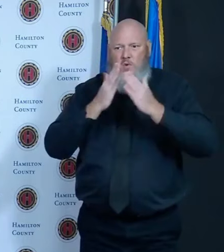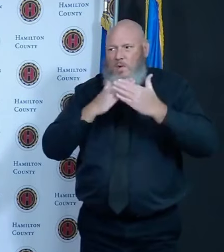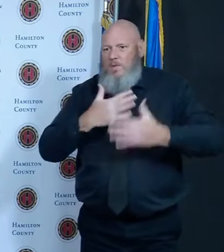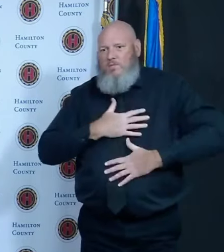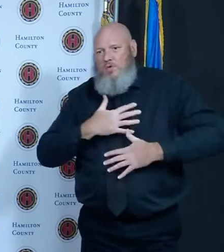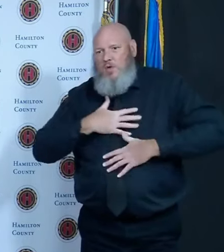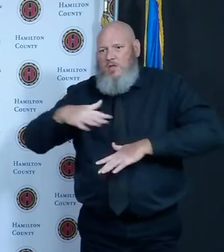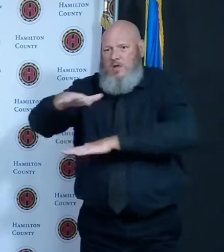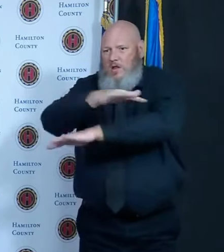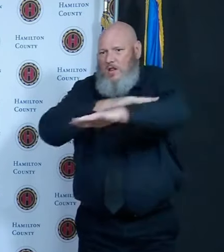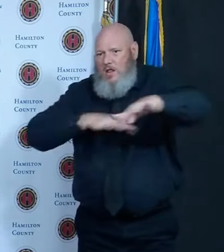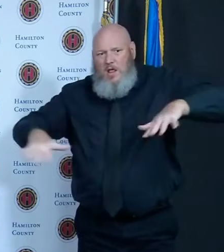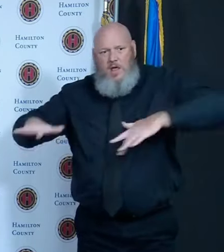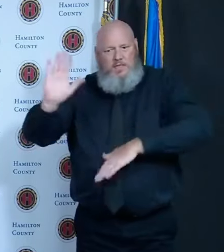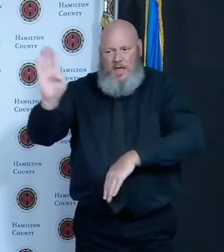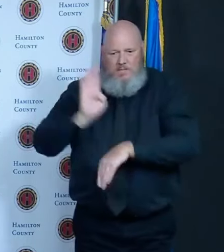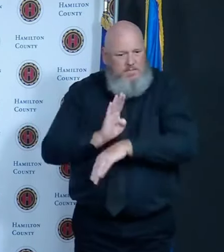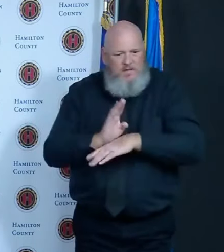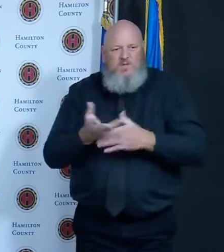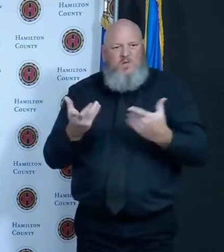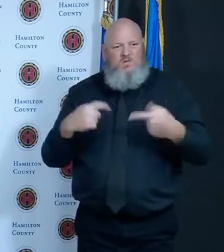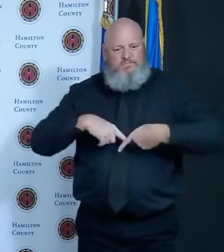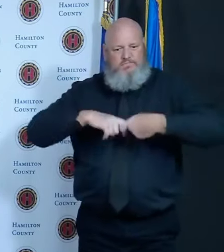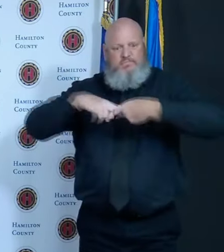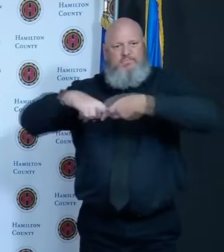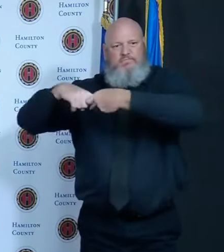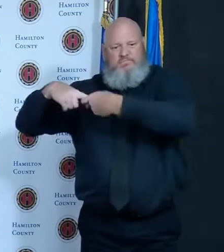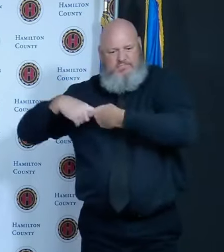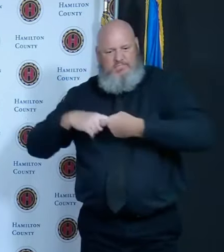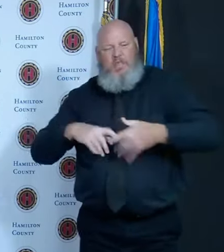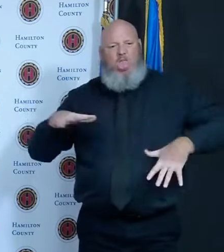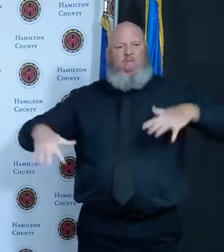out how to get our businesses reopened in a responsible way is where we are